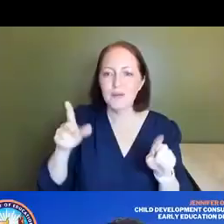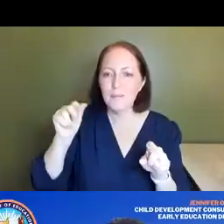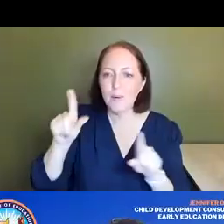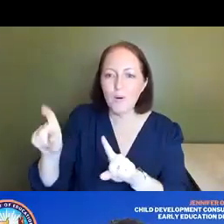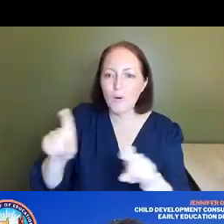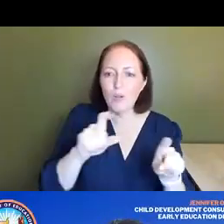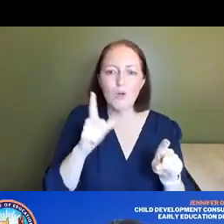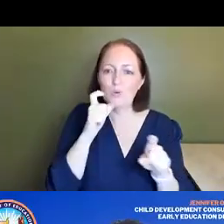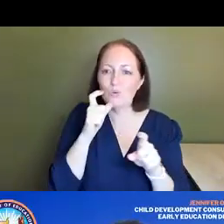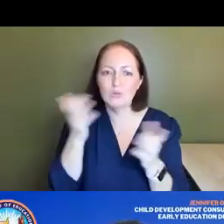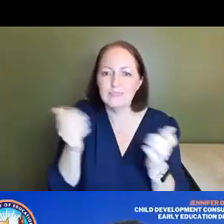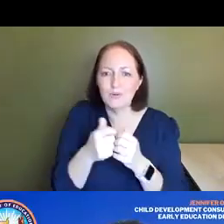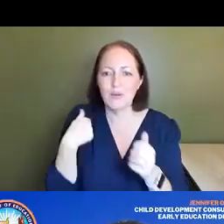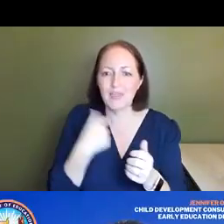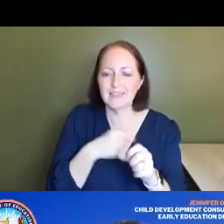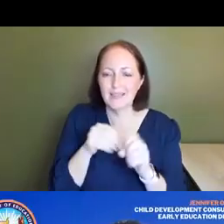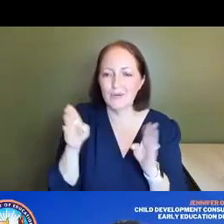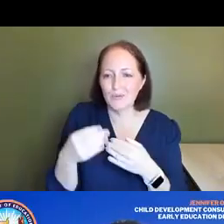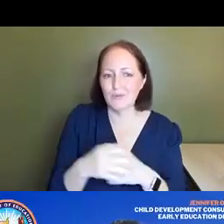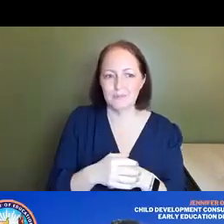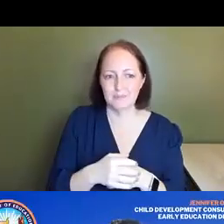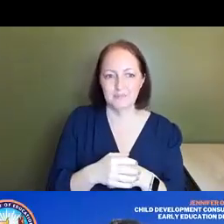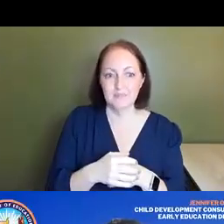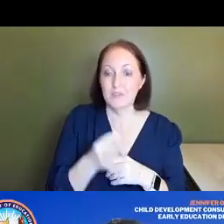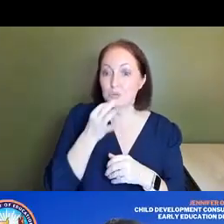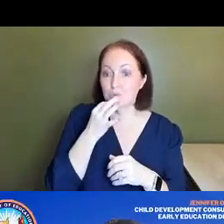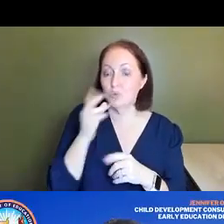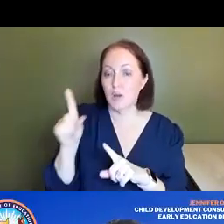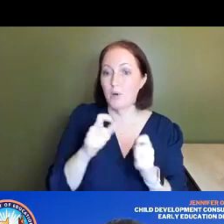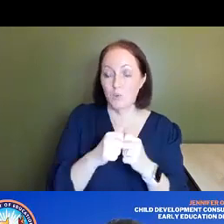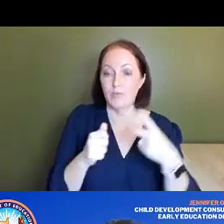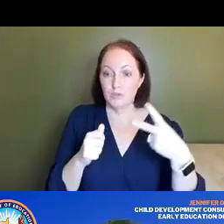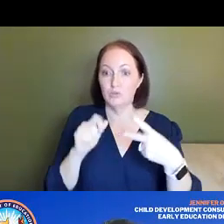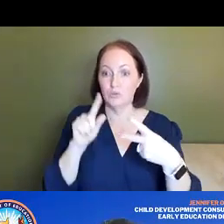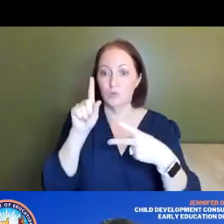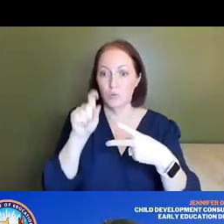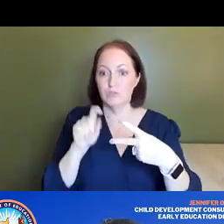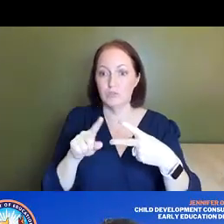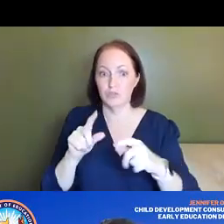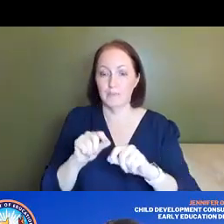room with us. Soon a poll with two questions should be popping up in your Zoom. The two